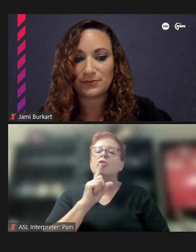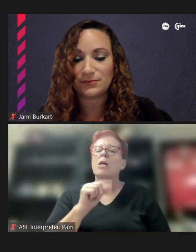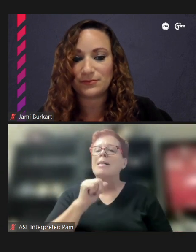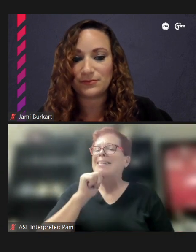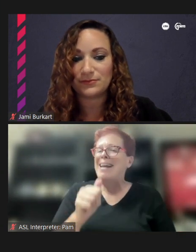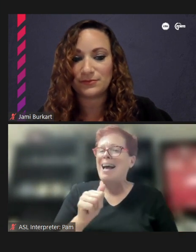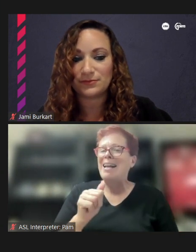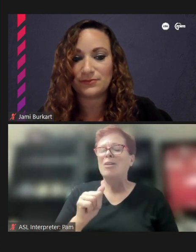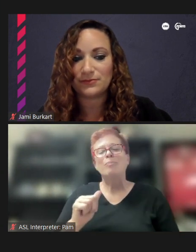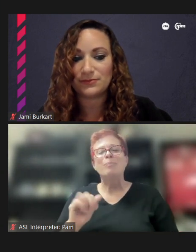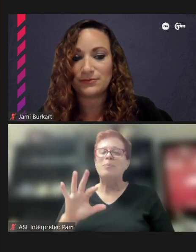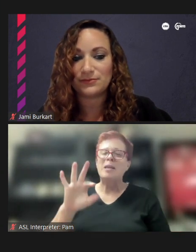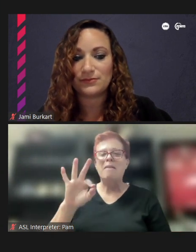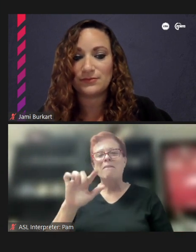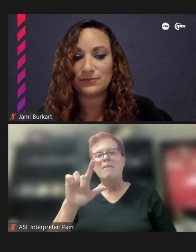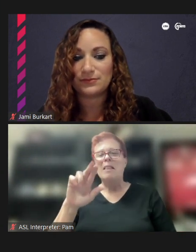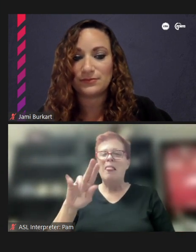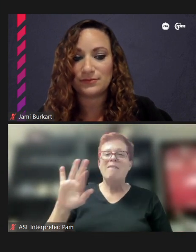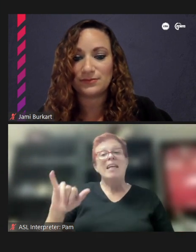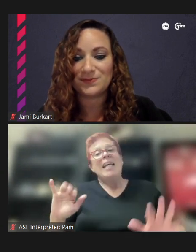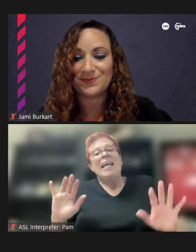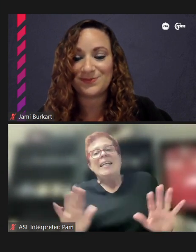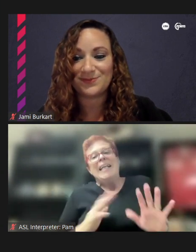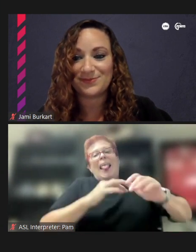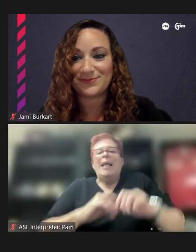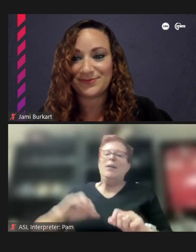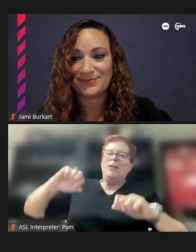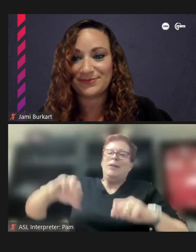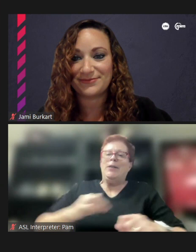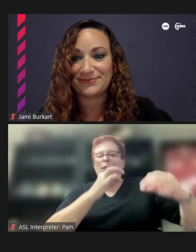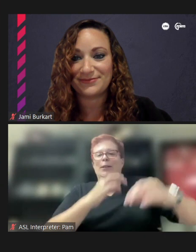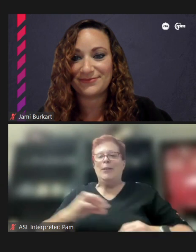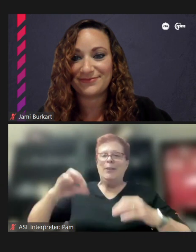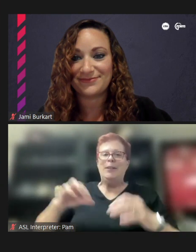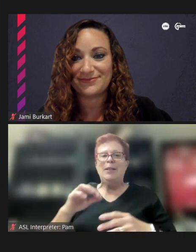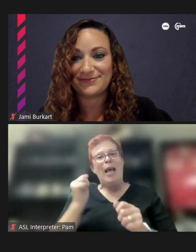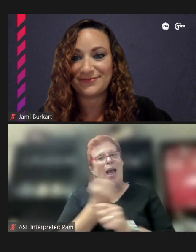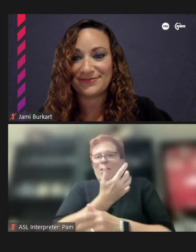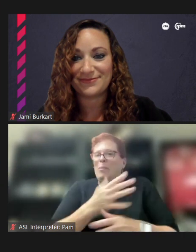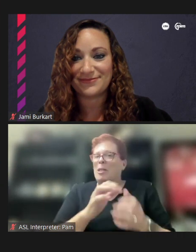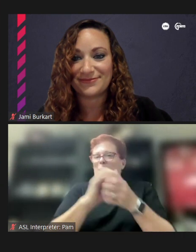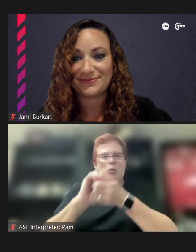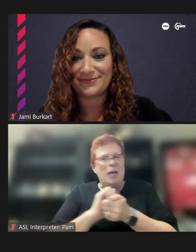know, fluffy -- "It's a Small World After All" kind of -- everybody's together and holding hands and singing